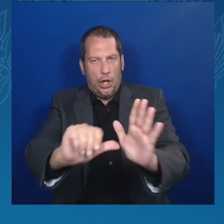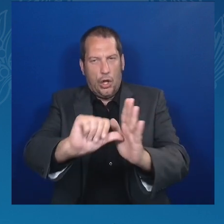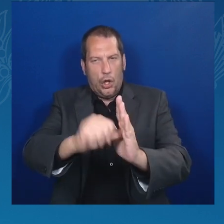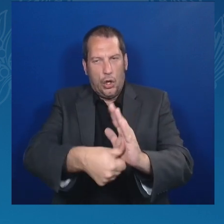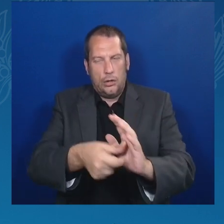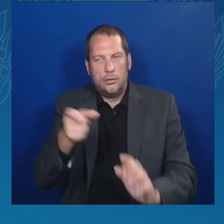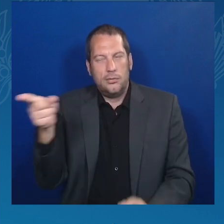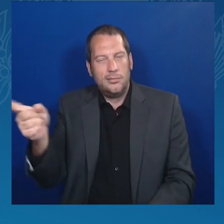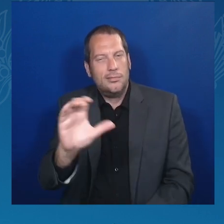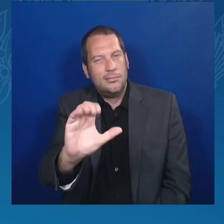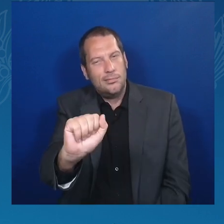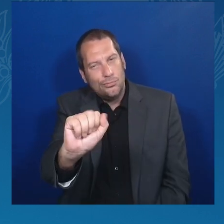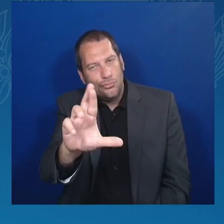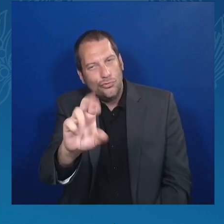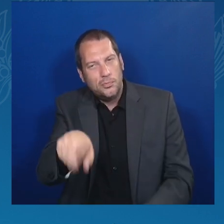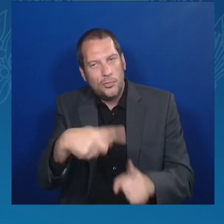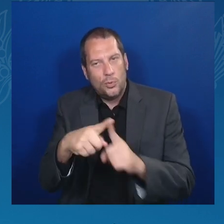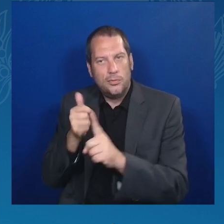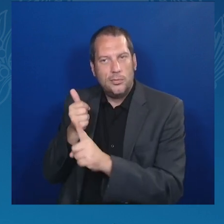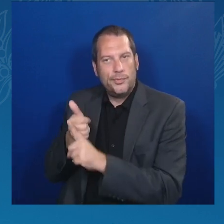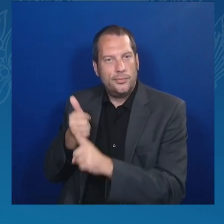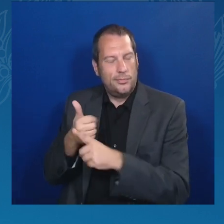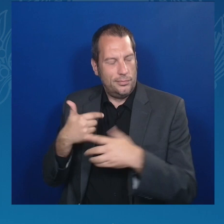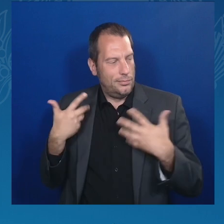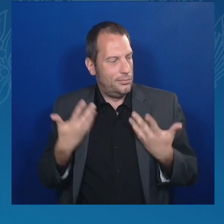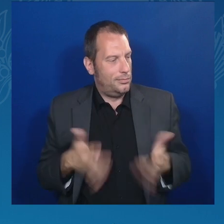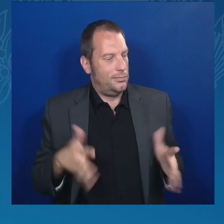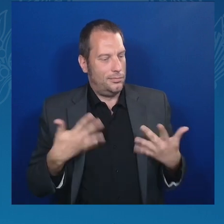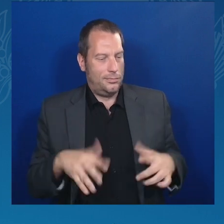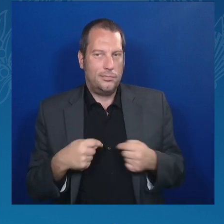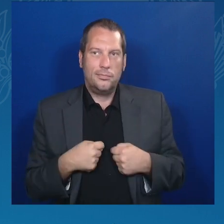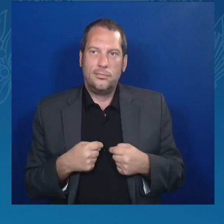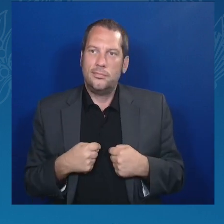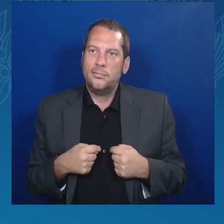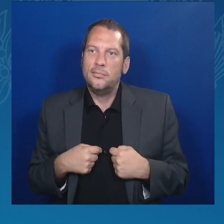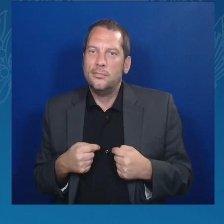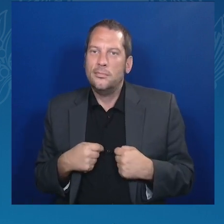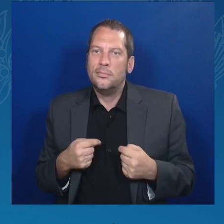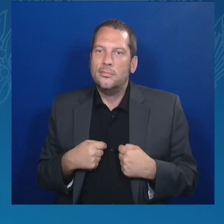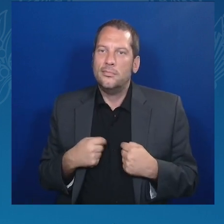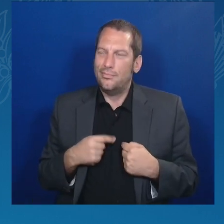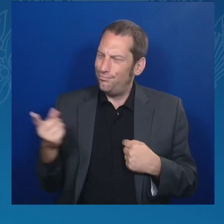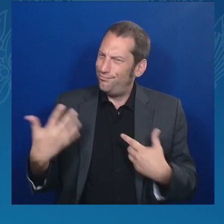He openly talks about his intention to weaponize the Department of Justice against his enemies.